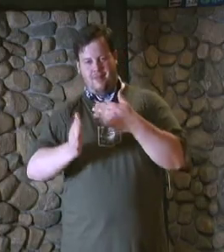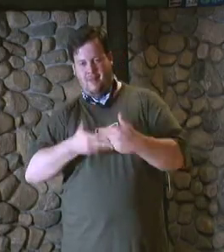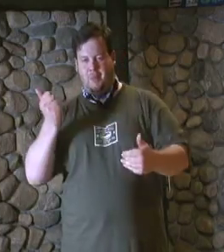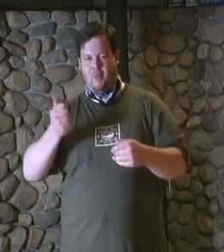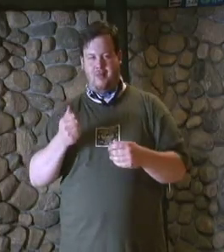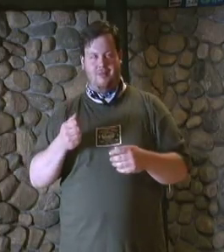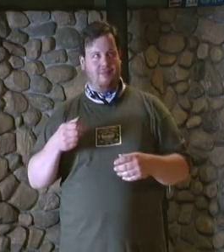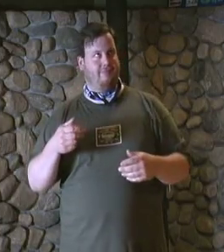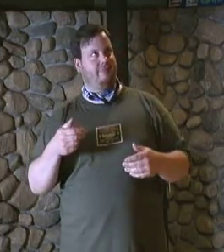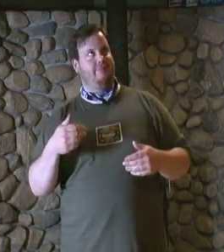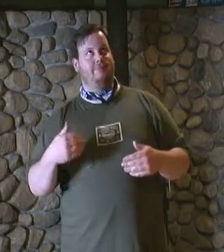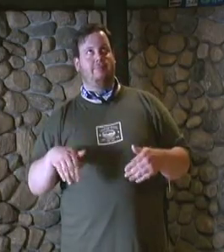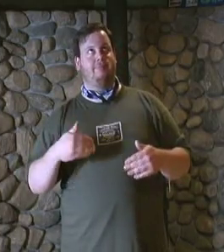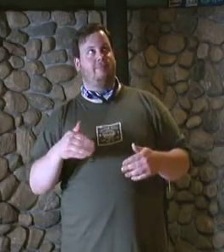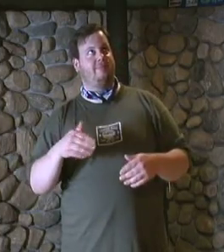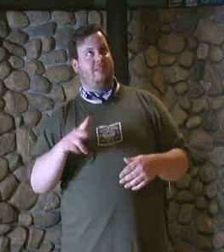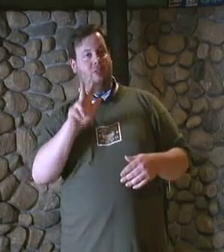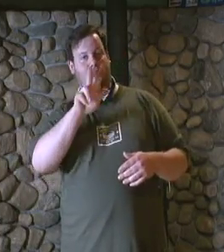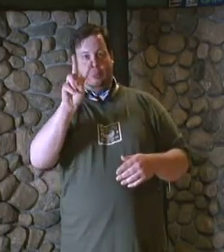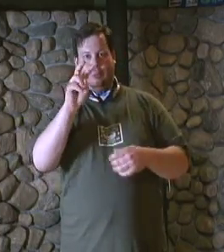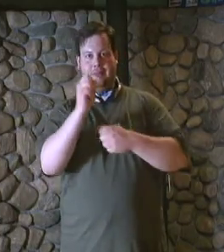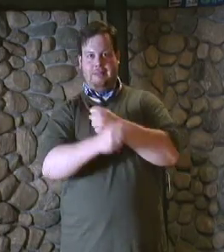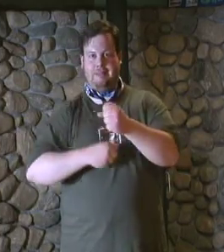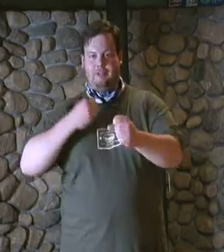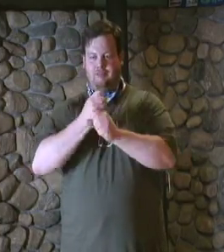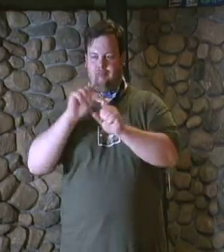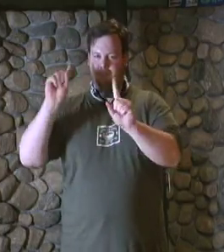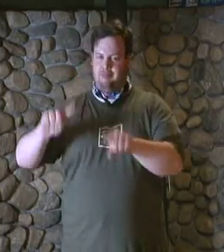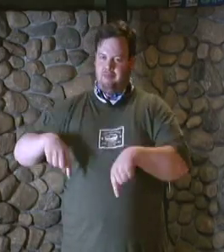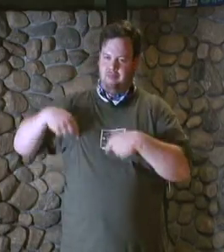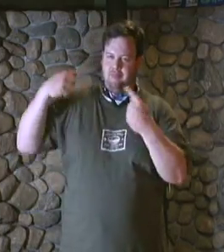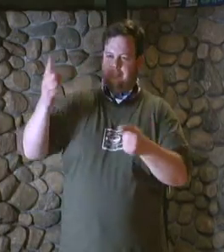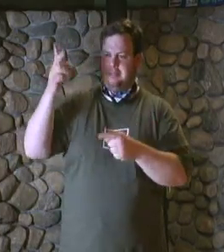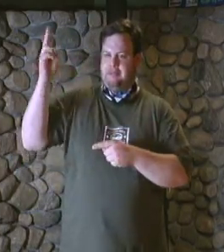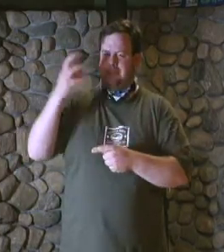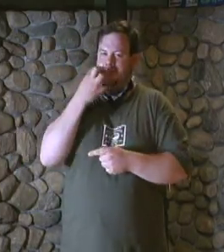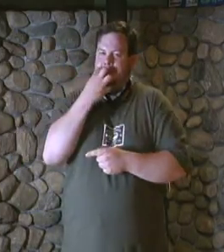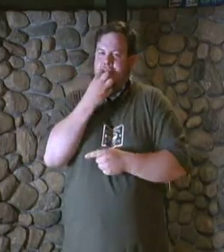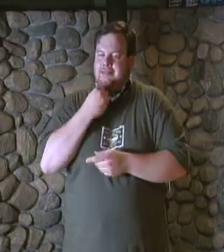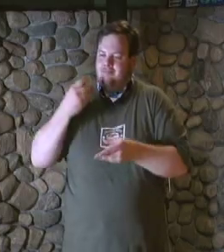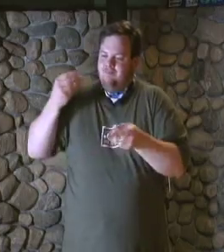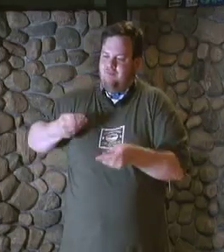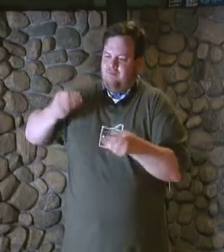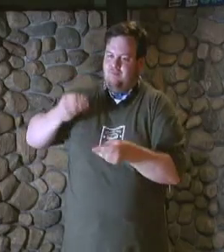The camp has continued to grow every year, with its history passed down over the last 32 years.